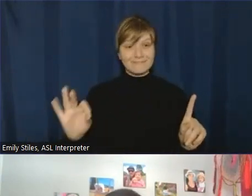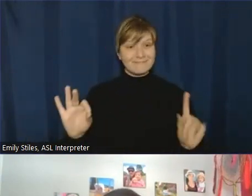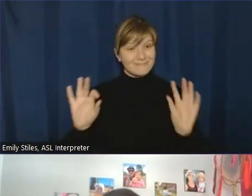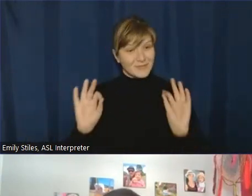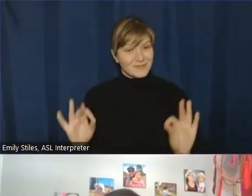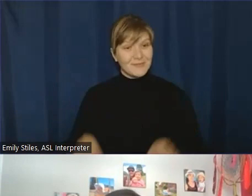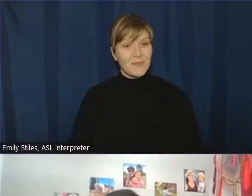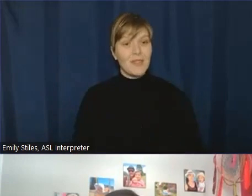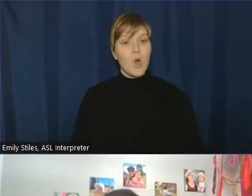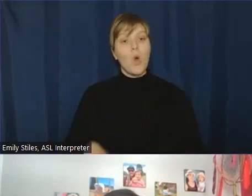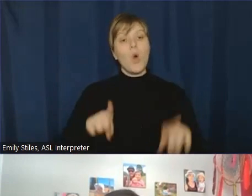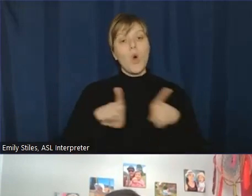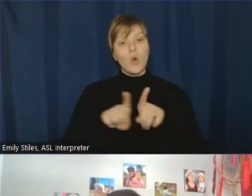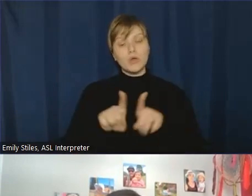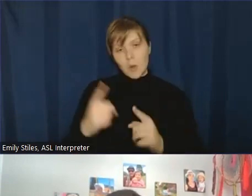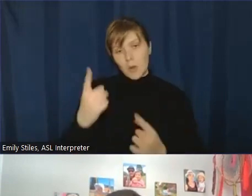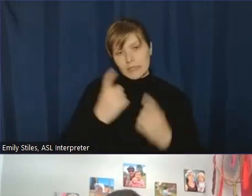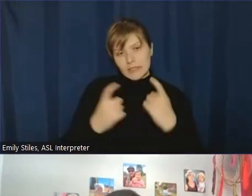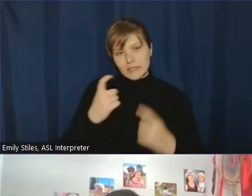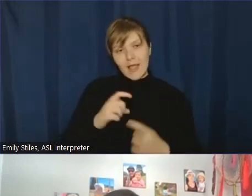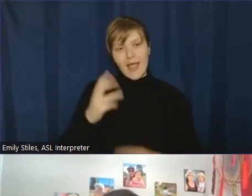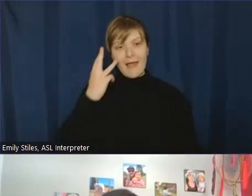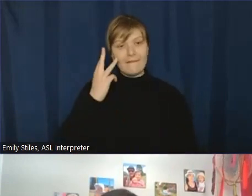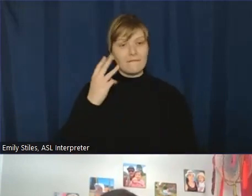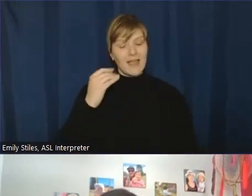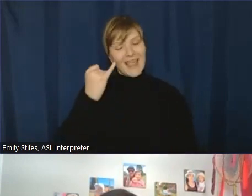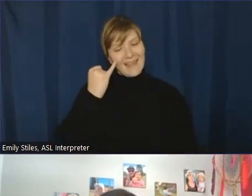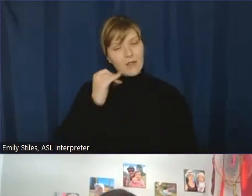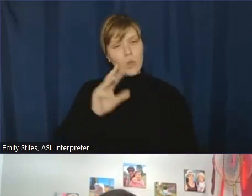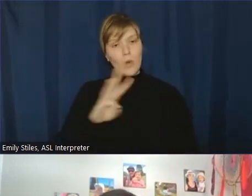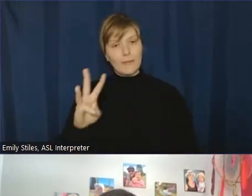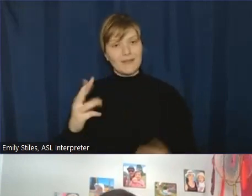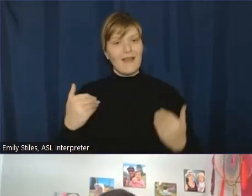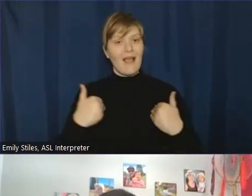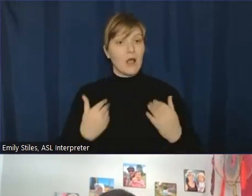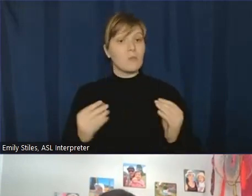asking whether the website has information available in multiple languages. Danielle?